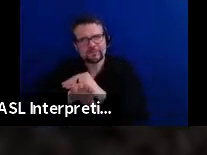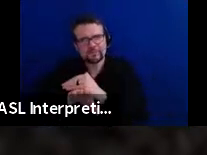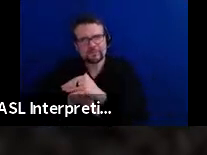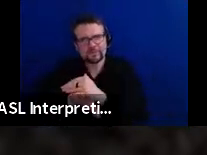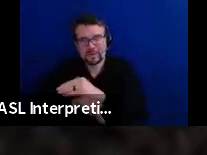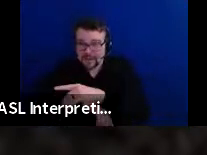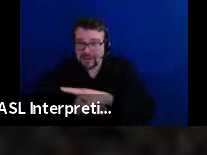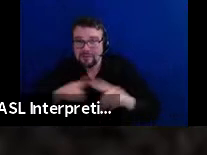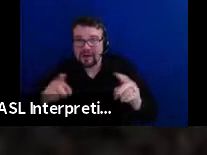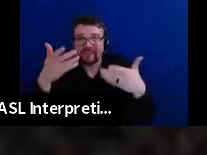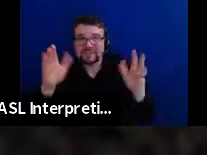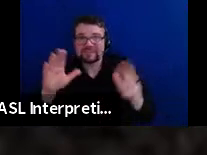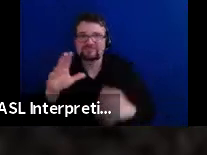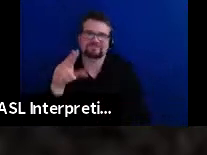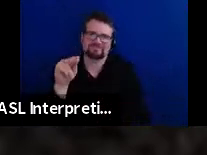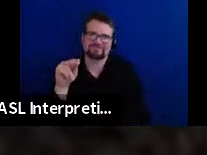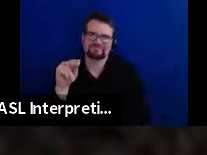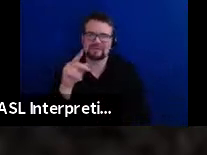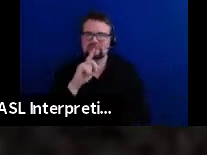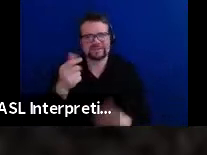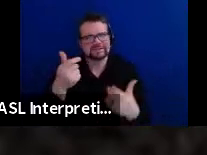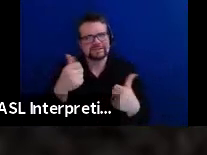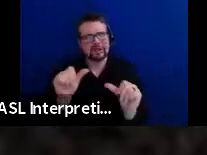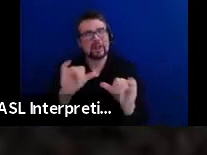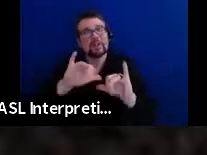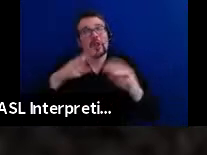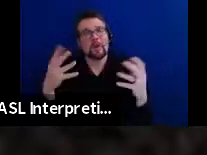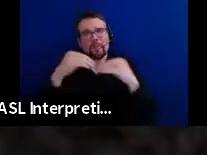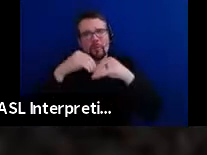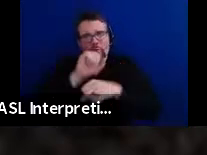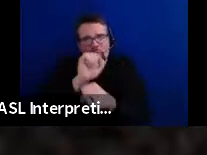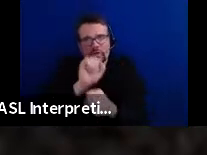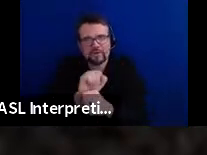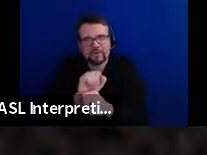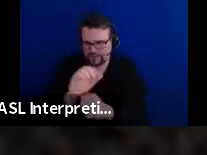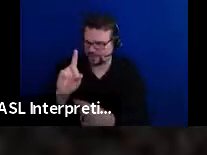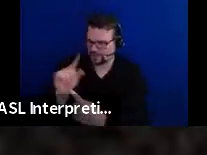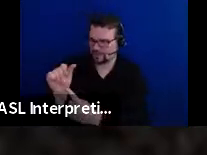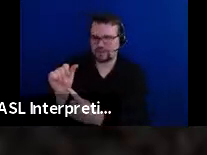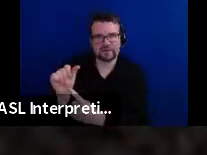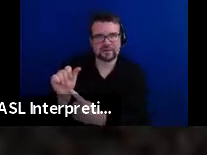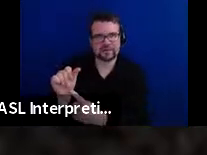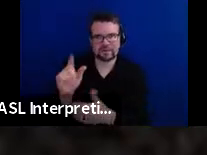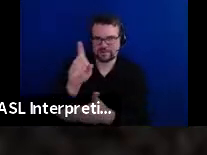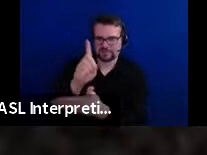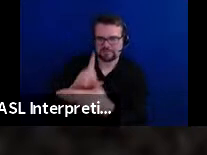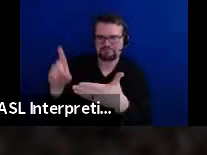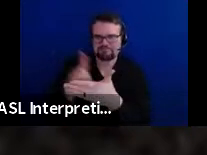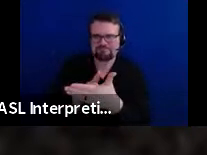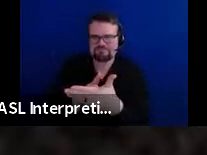I KNOW AS WELL AS ANYONE THAT DISABILITY DOES NOT DISCRIMINATE. IT CAN HAPPEN TO ANYONE AT ANY